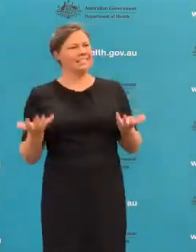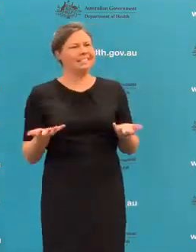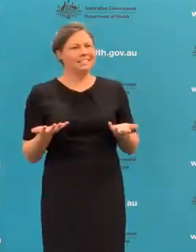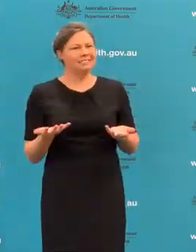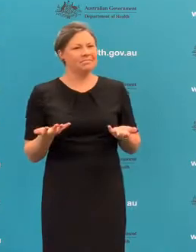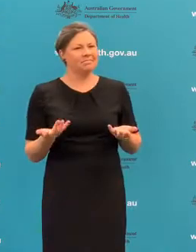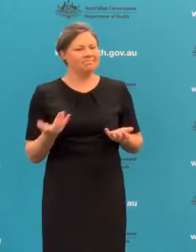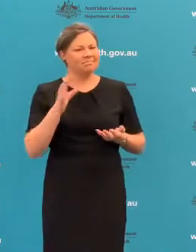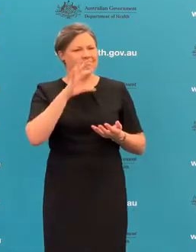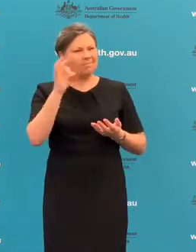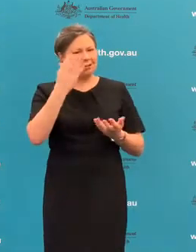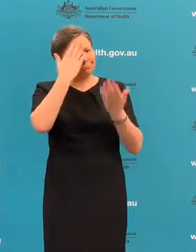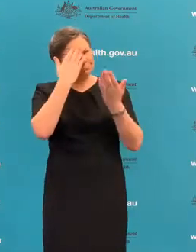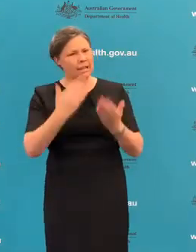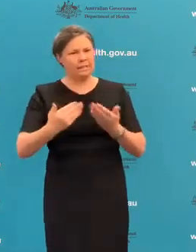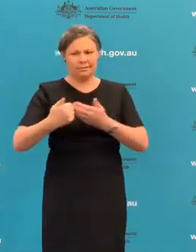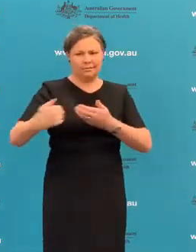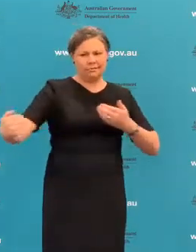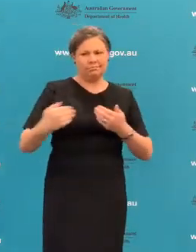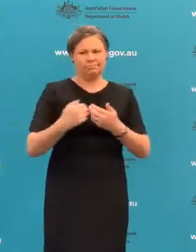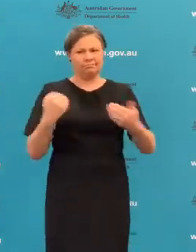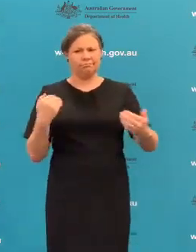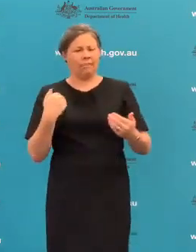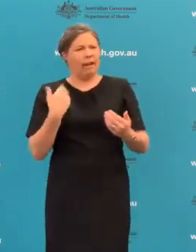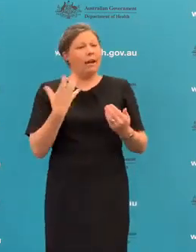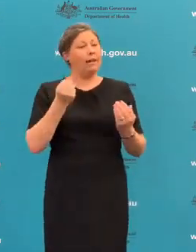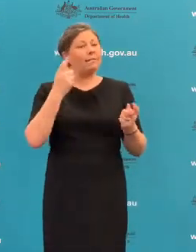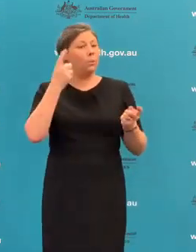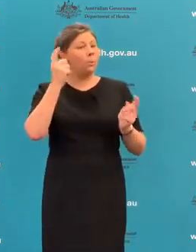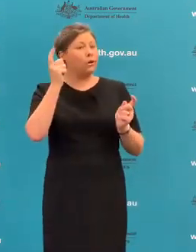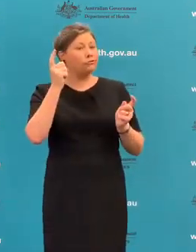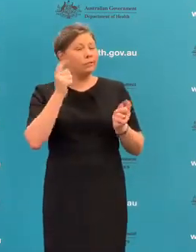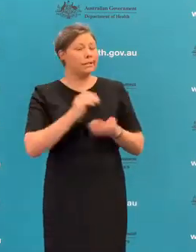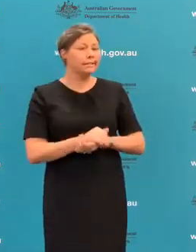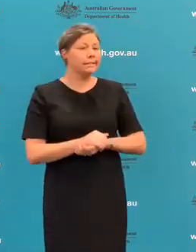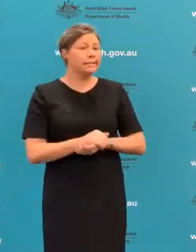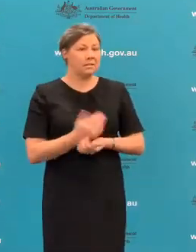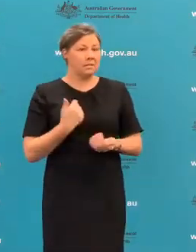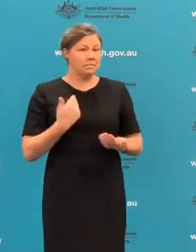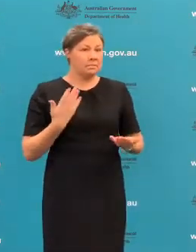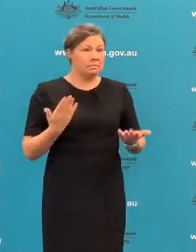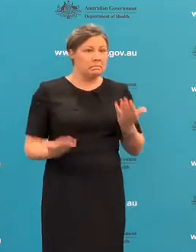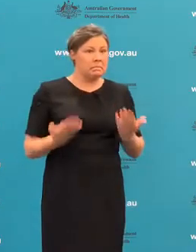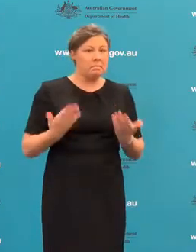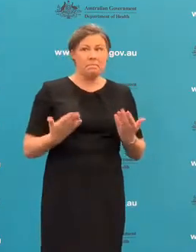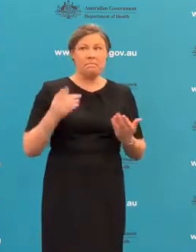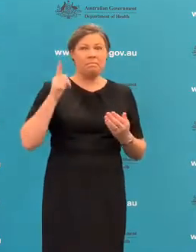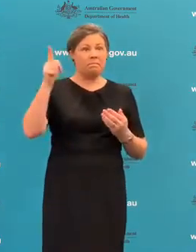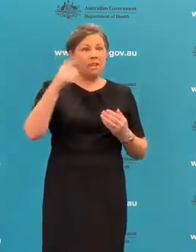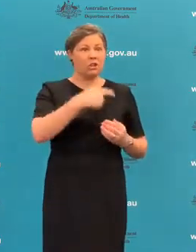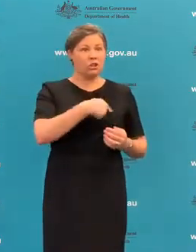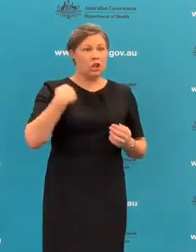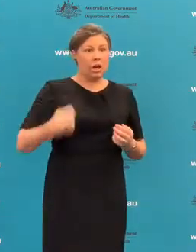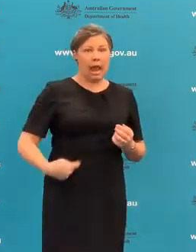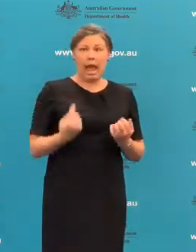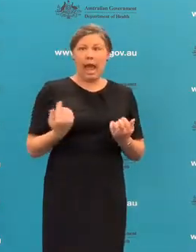adhering to physical distancing. So it is quite alarming. I'm not sure what the the figures are in in Wuhan in China at the moment